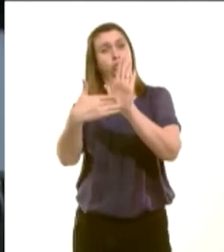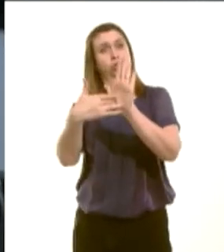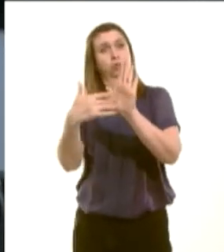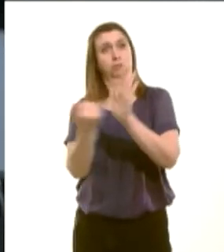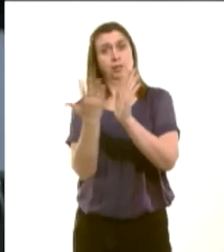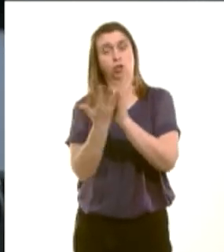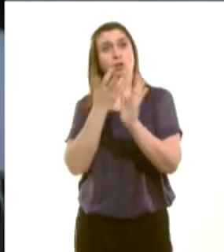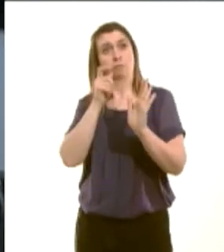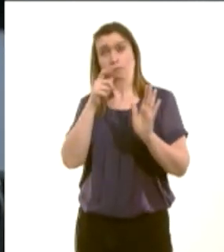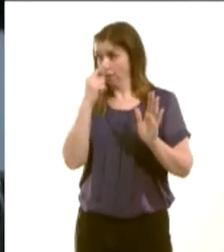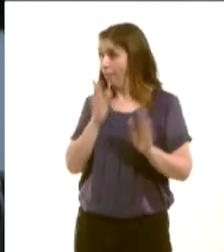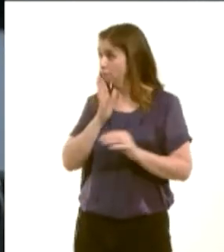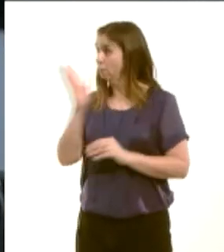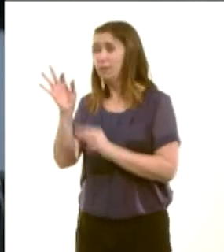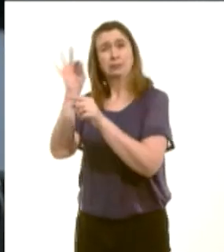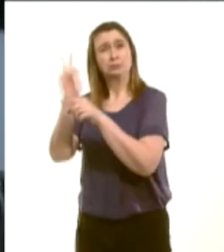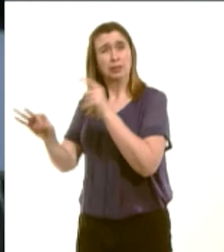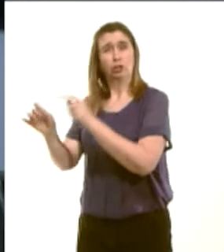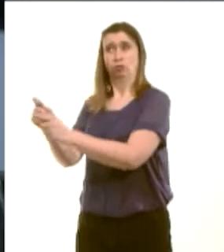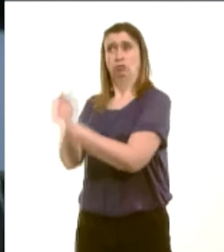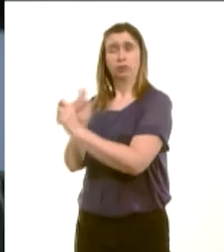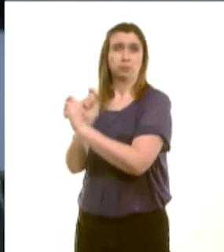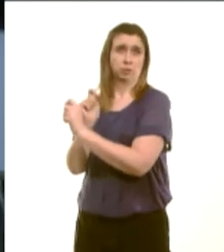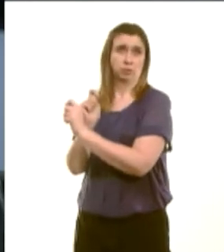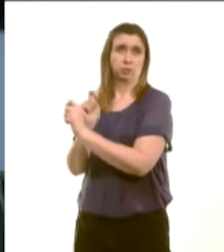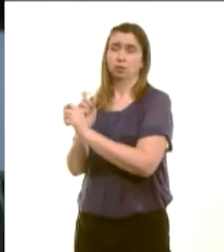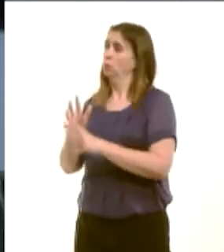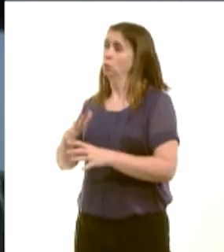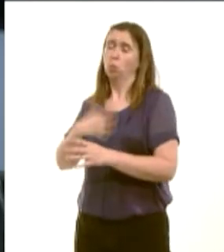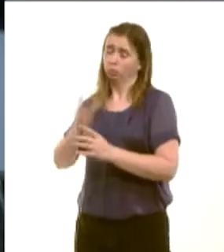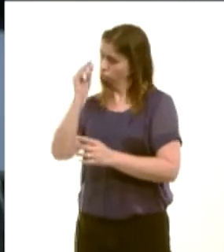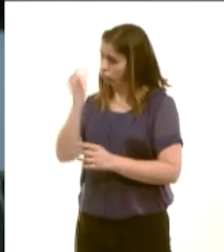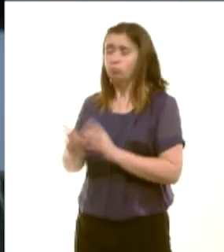can actually access this specialist treatment, without delay, and that thereís a process